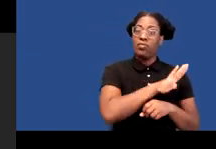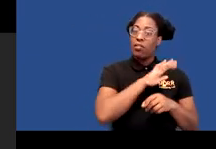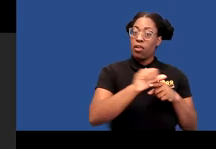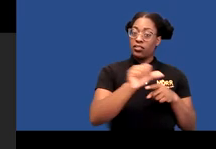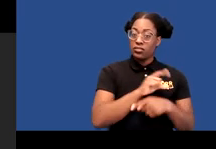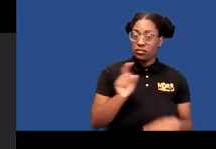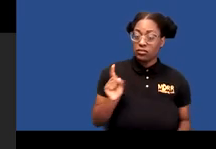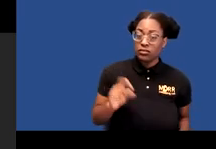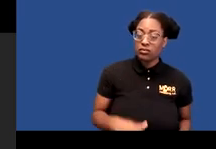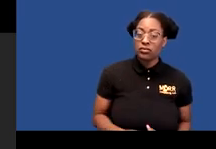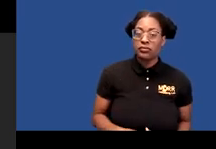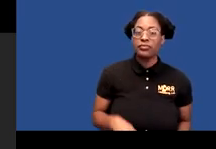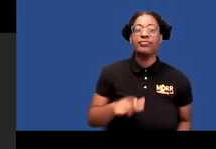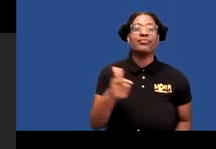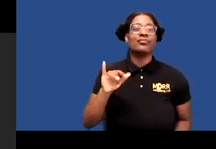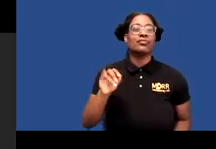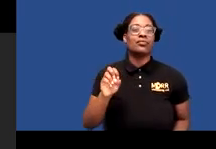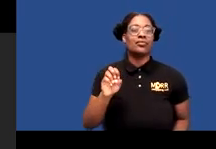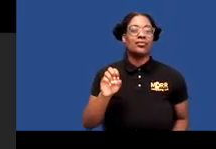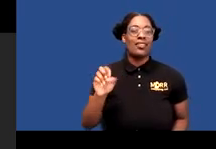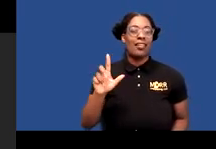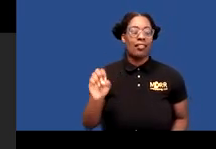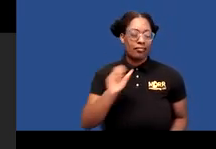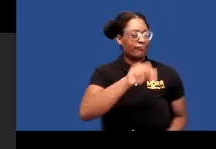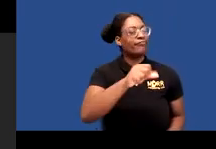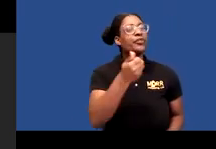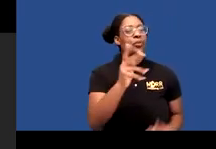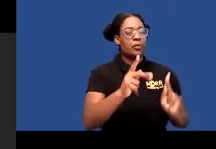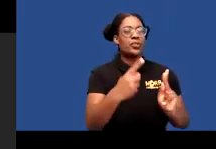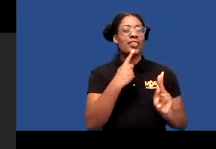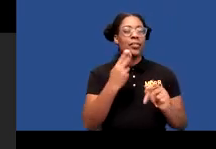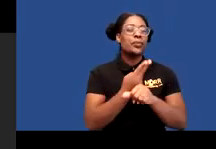[Jenelle, facilitator] Yes, we have a few people saying that they're using WCOnline